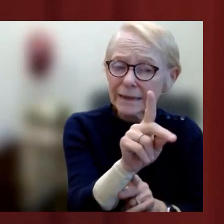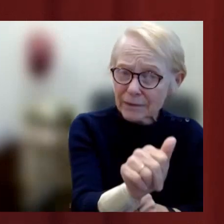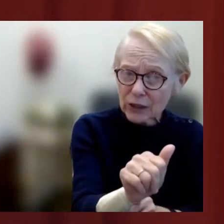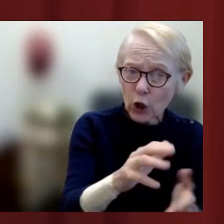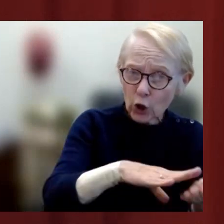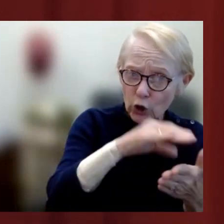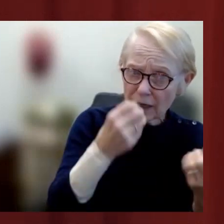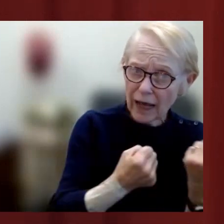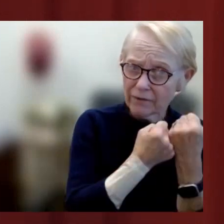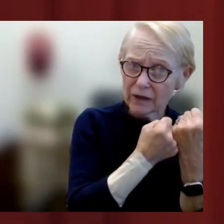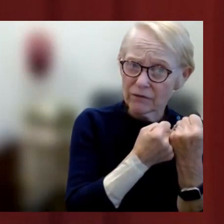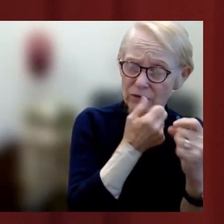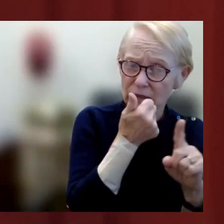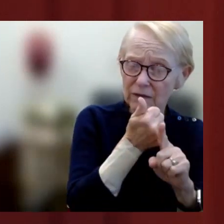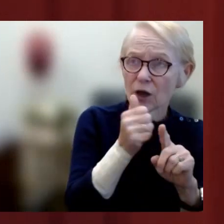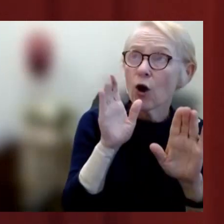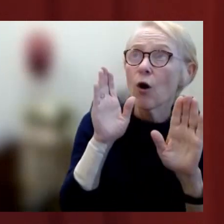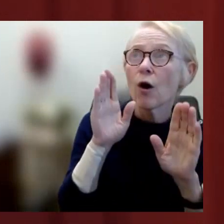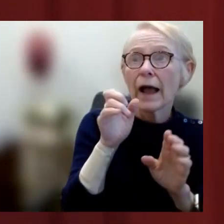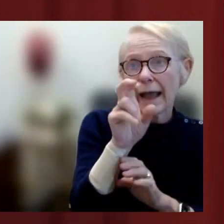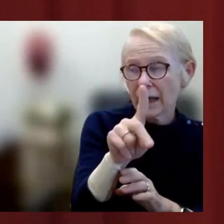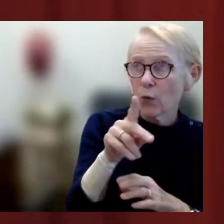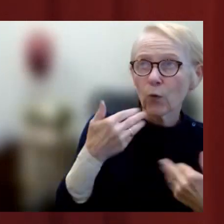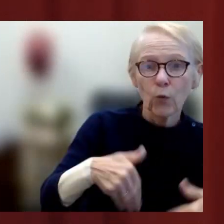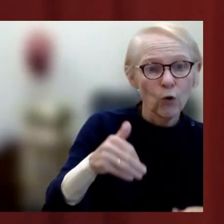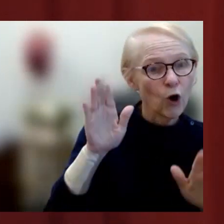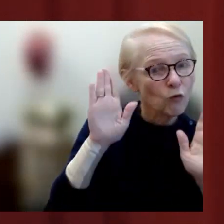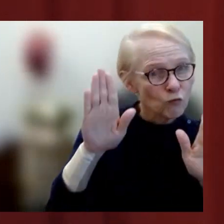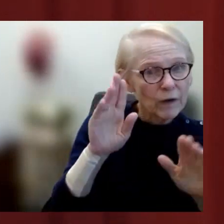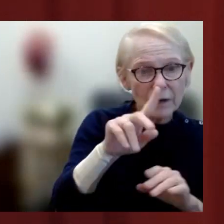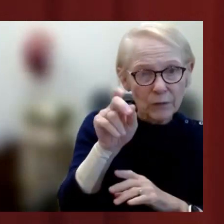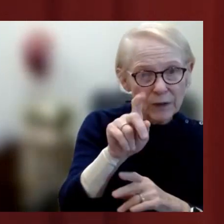for themselves that's a great question and I I'm going to kind of break your your rule because you